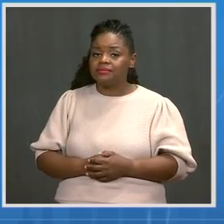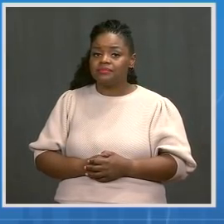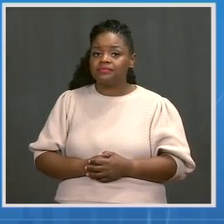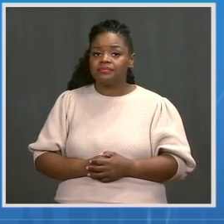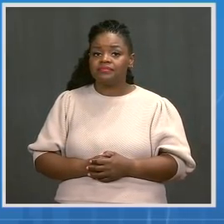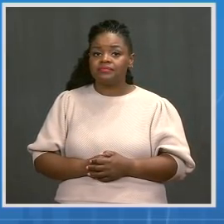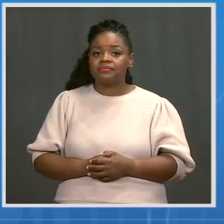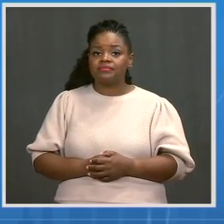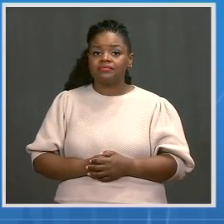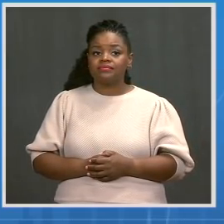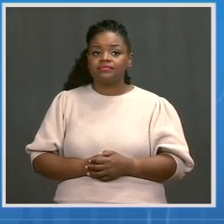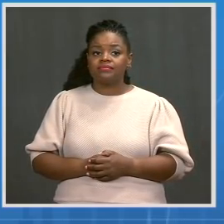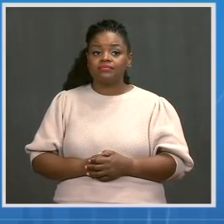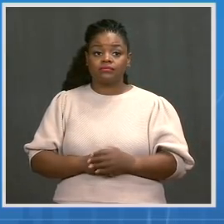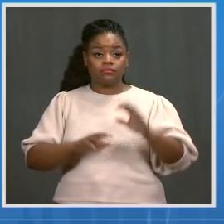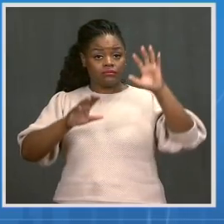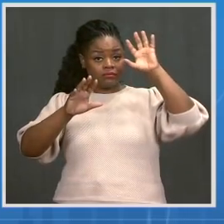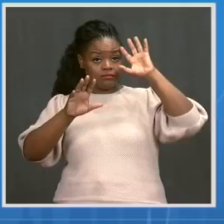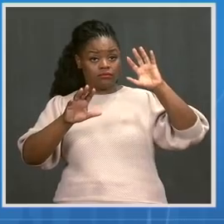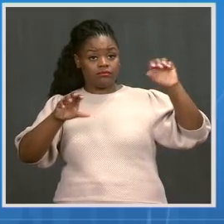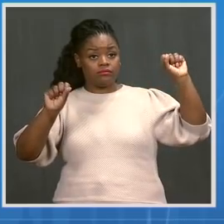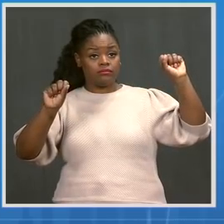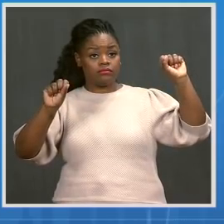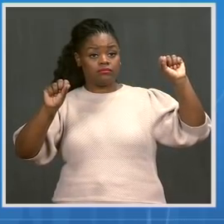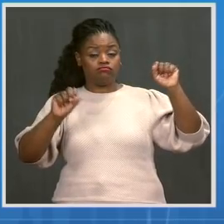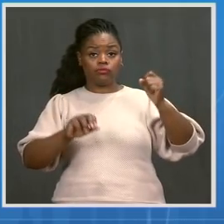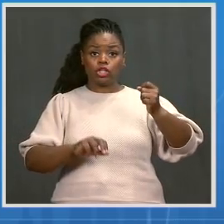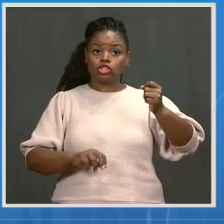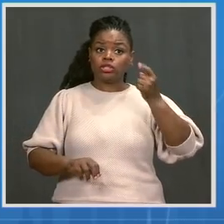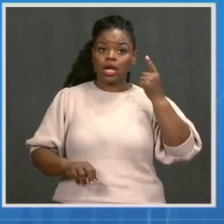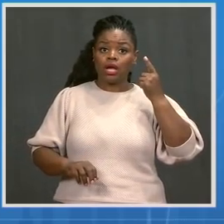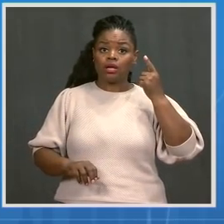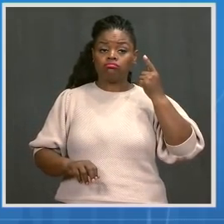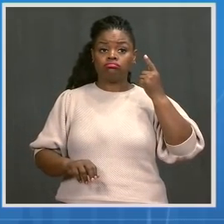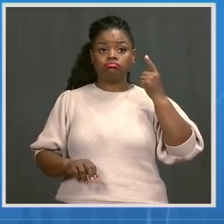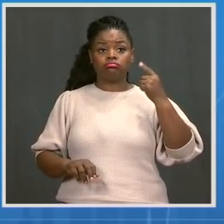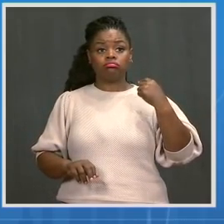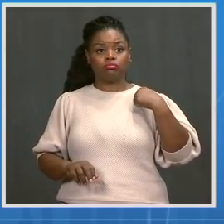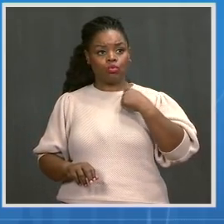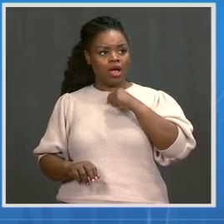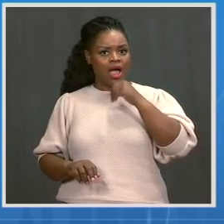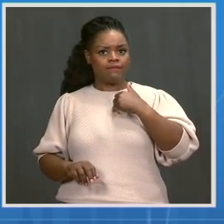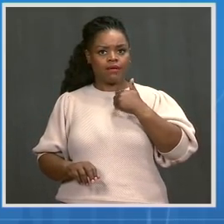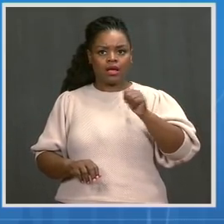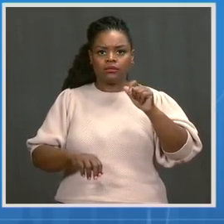The President understood that we did not have a day to waste, and we have moved at an unprecedented speed.